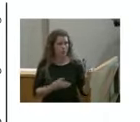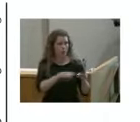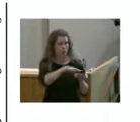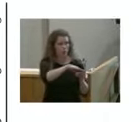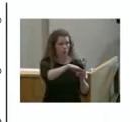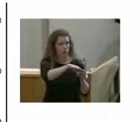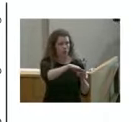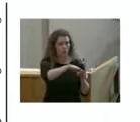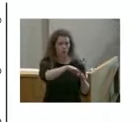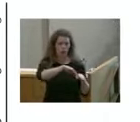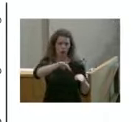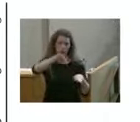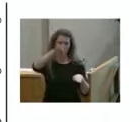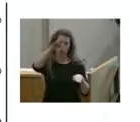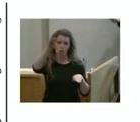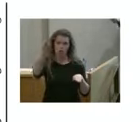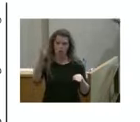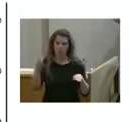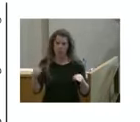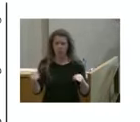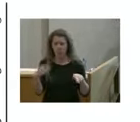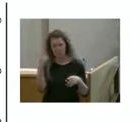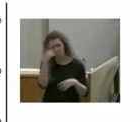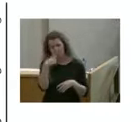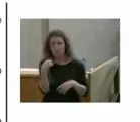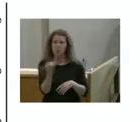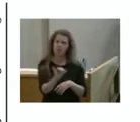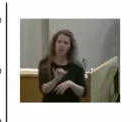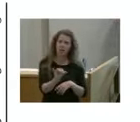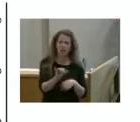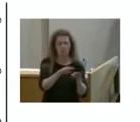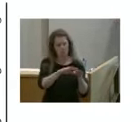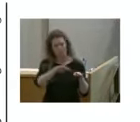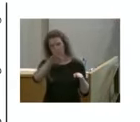generally the same, in terms of shape, but I just want to point out a few things.